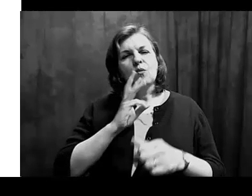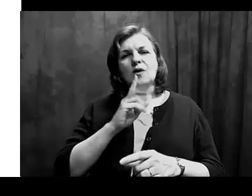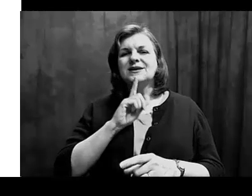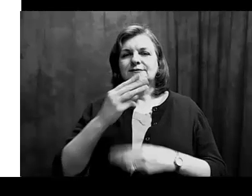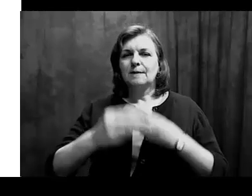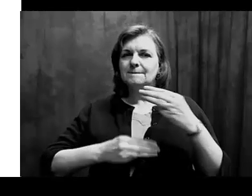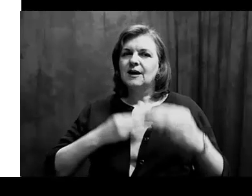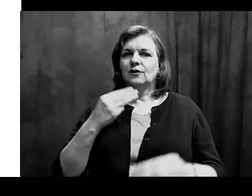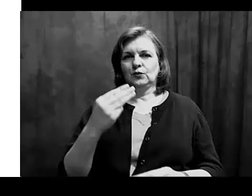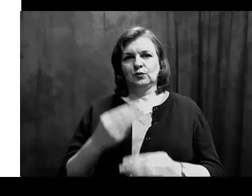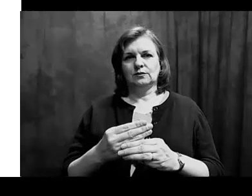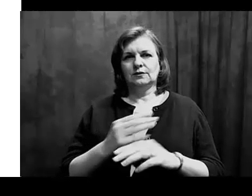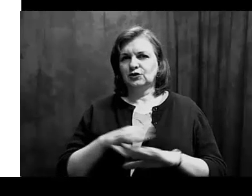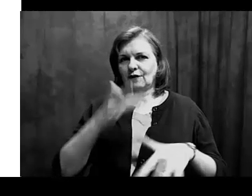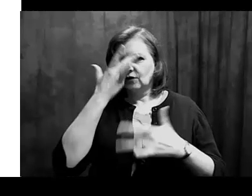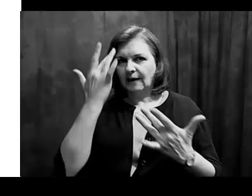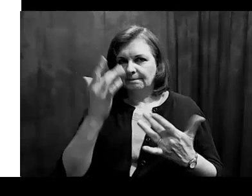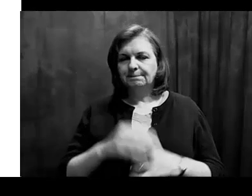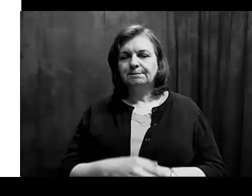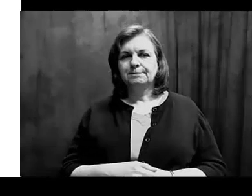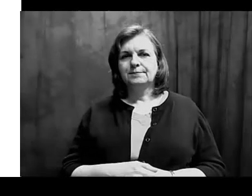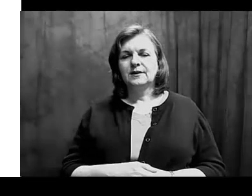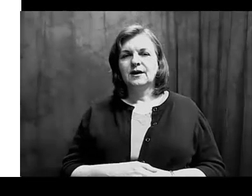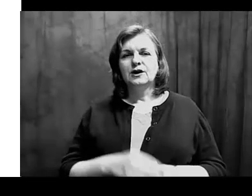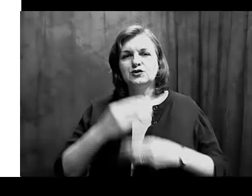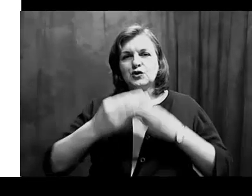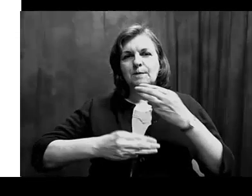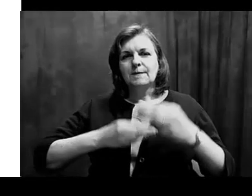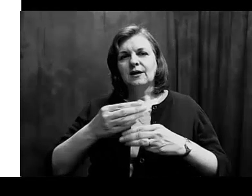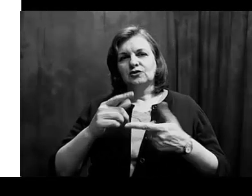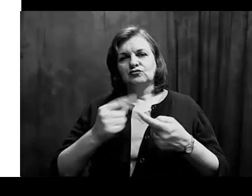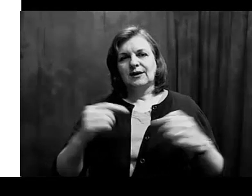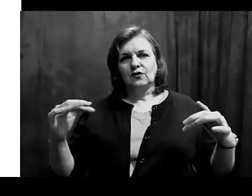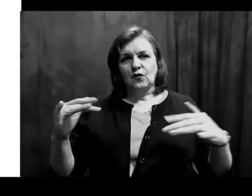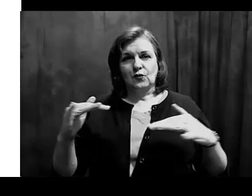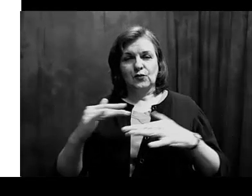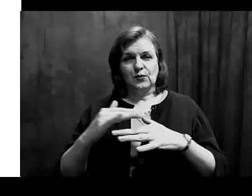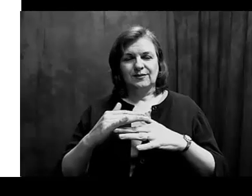where are there more water molecules on the left or on the right?